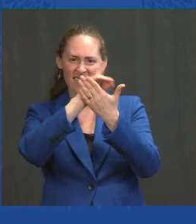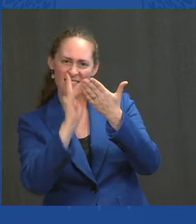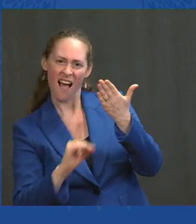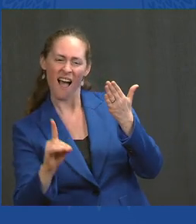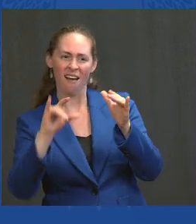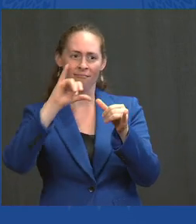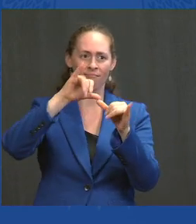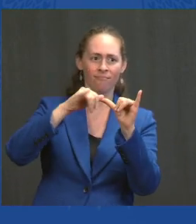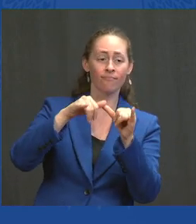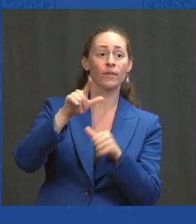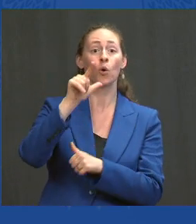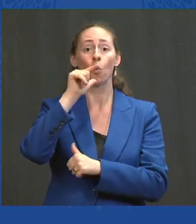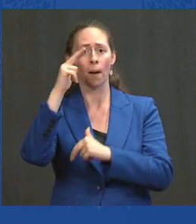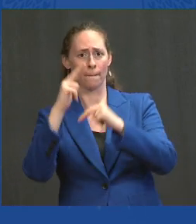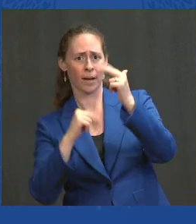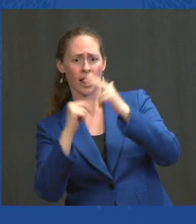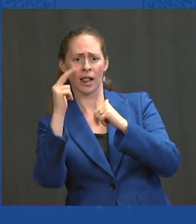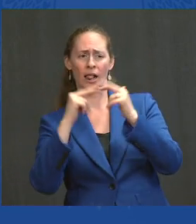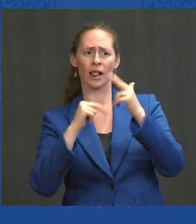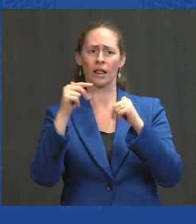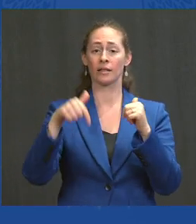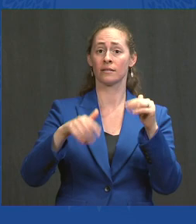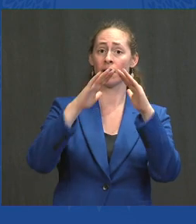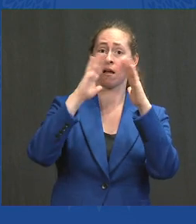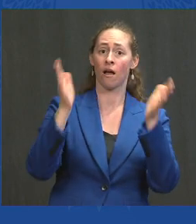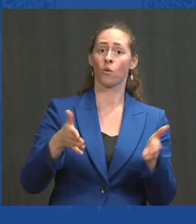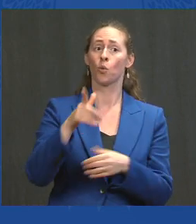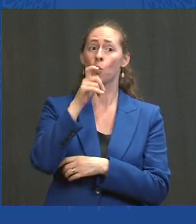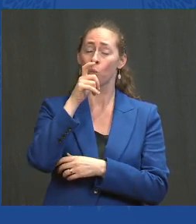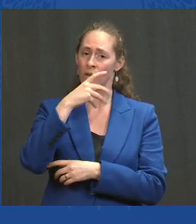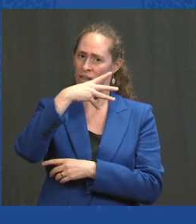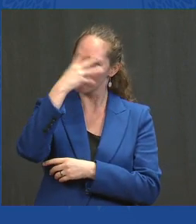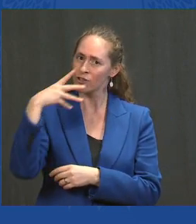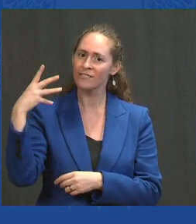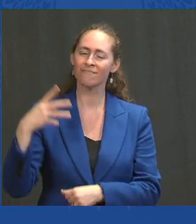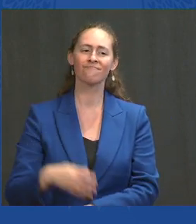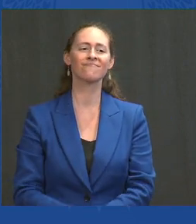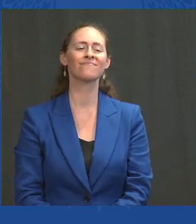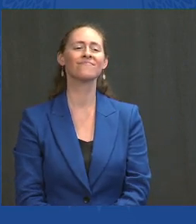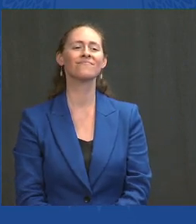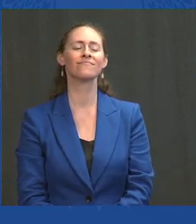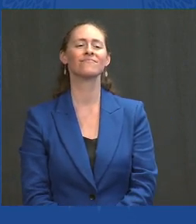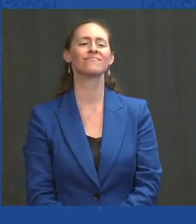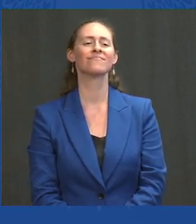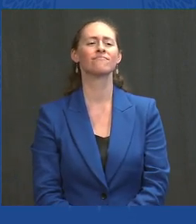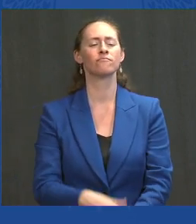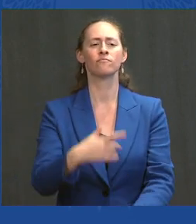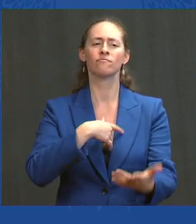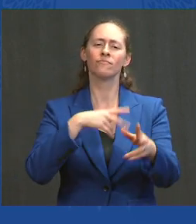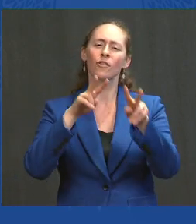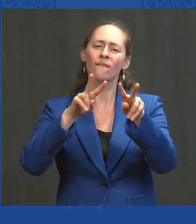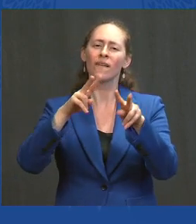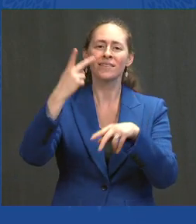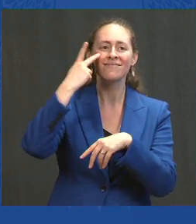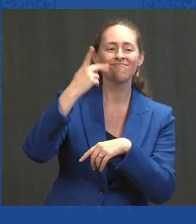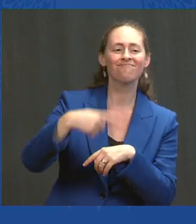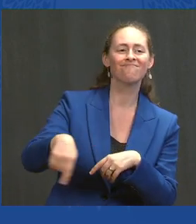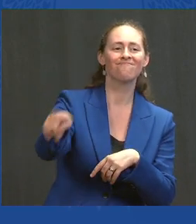I look forward to standing with you as you embrace your new rights and responsibilities as American citizens, and as generations have done before you.